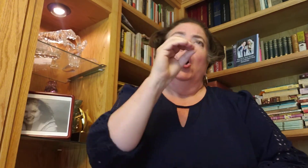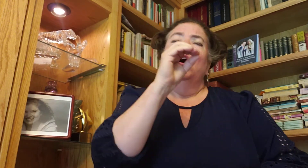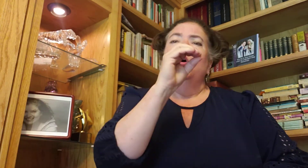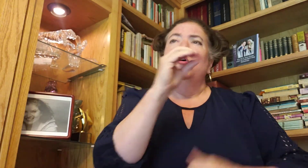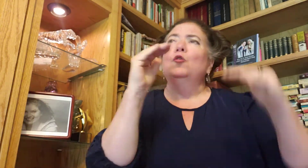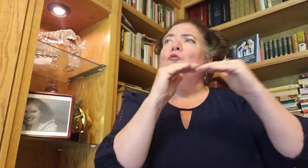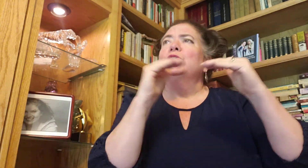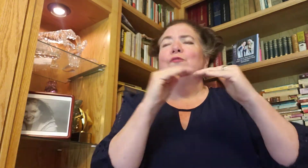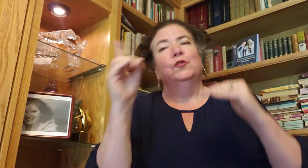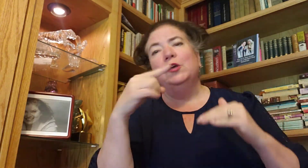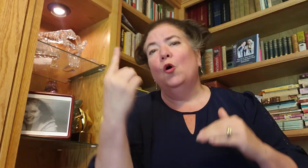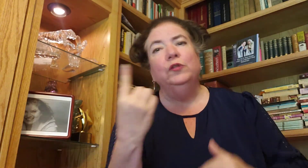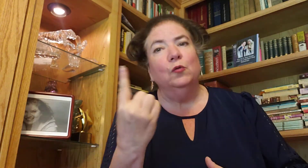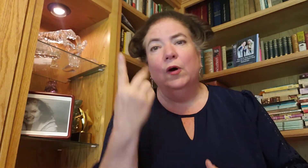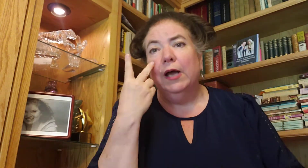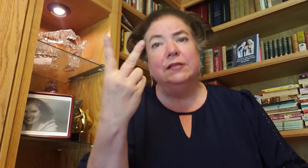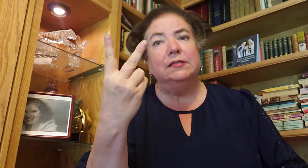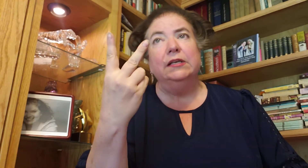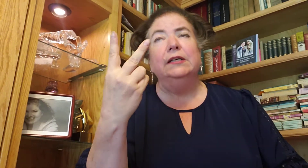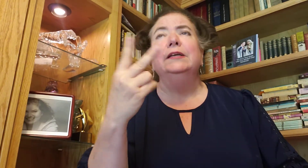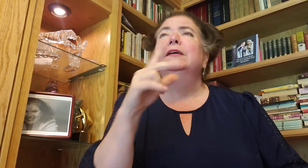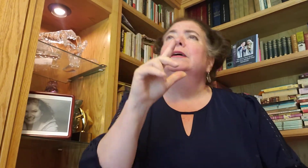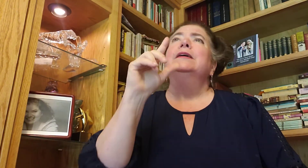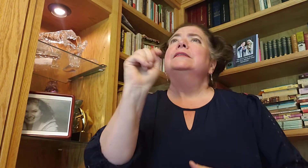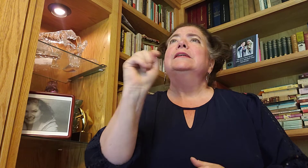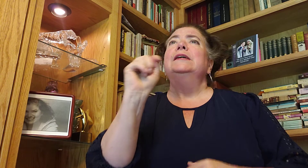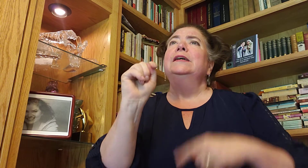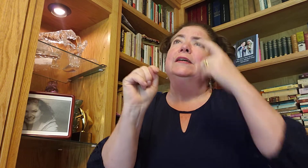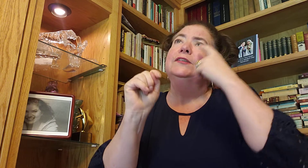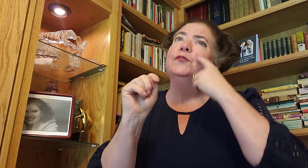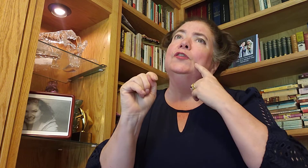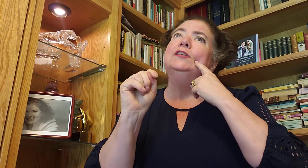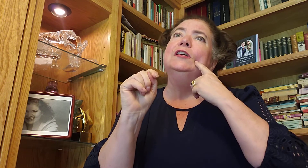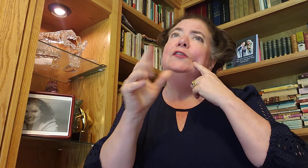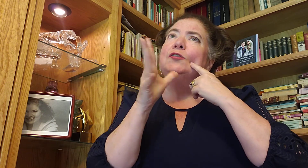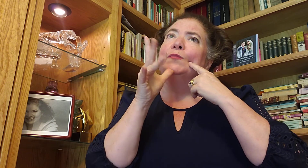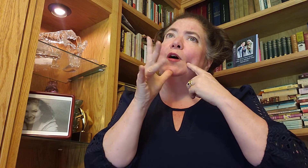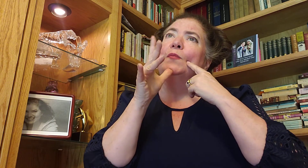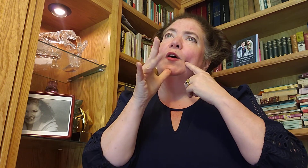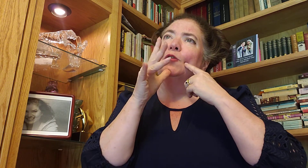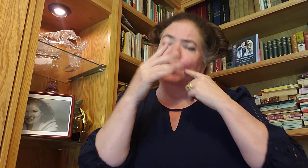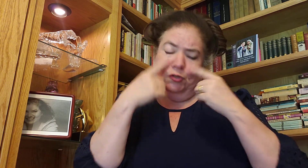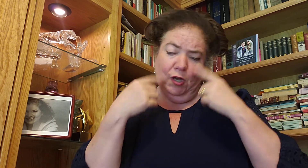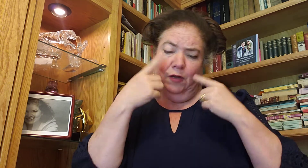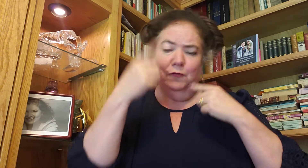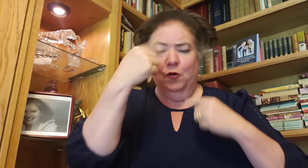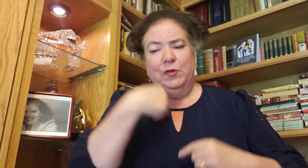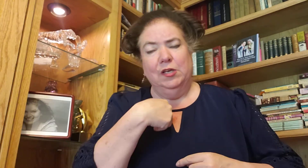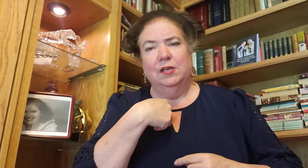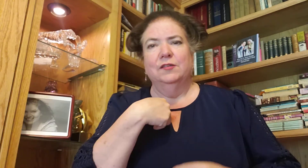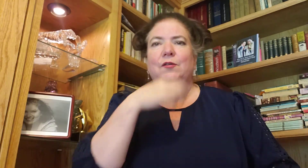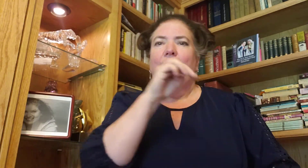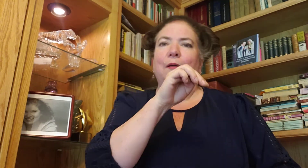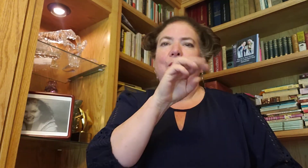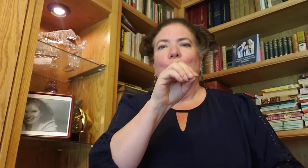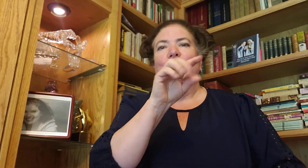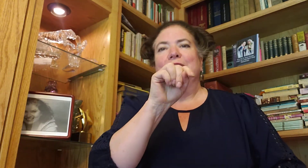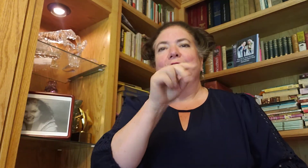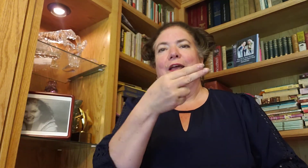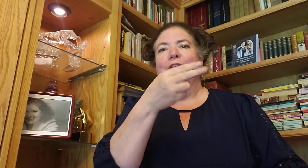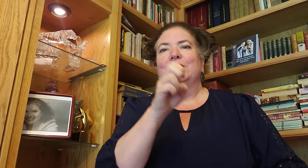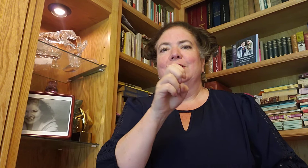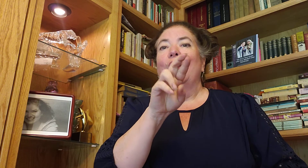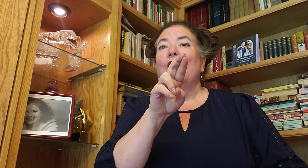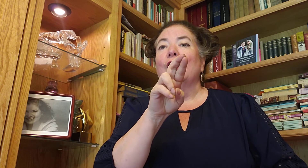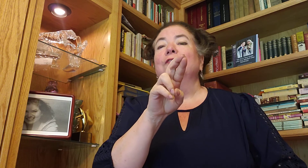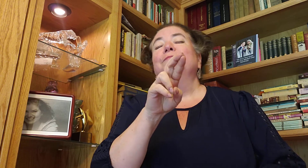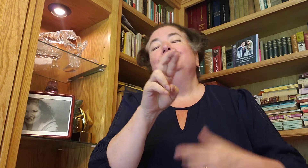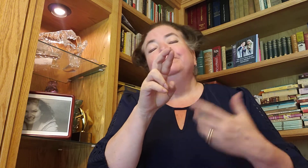is for the only one I see, "T" is for the tears my mother shed for me... M,O,T,H,E,R